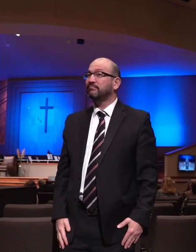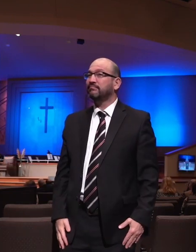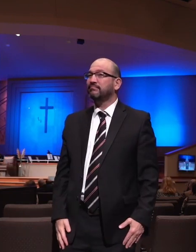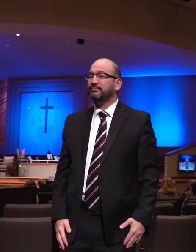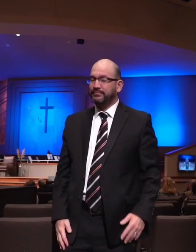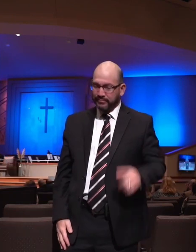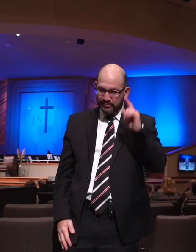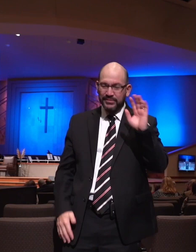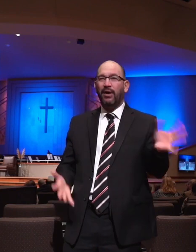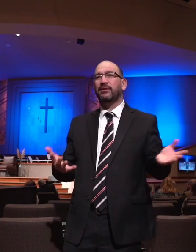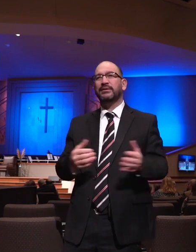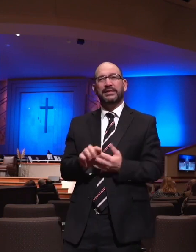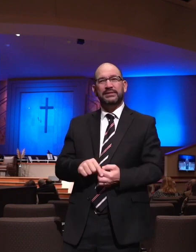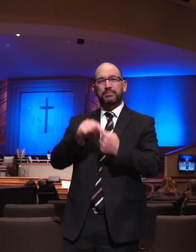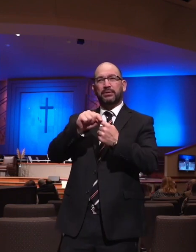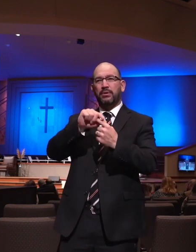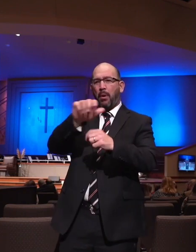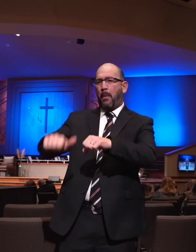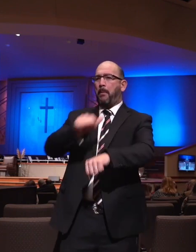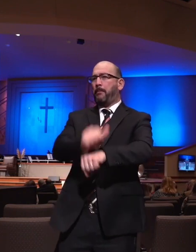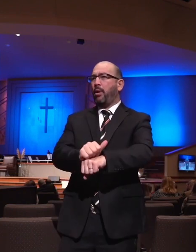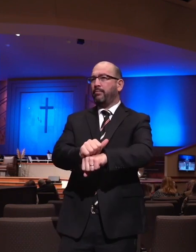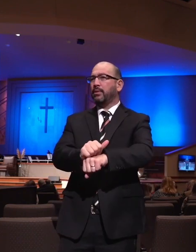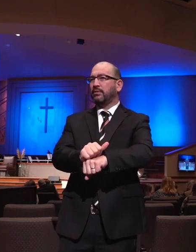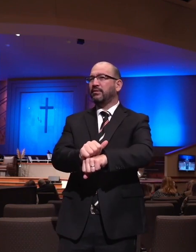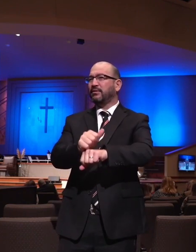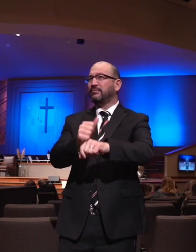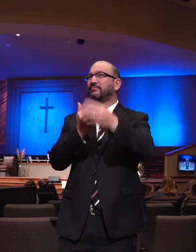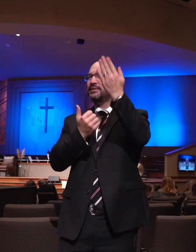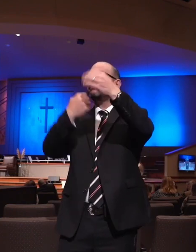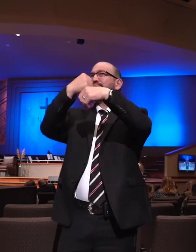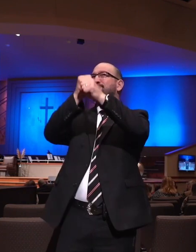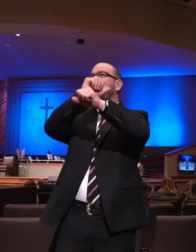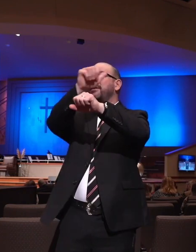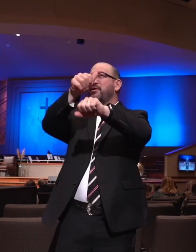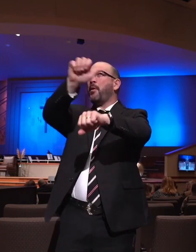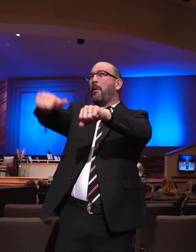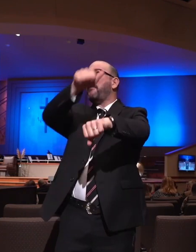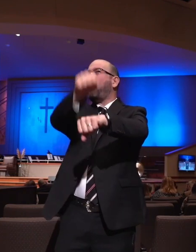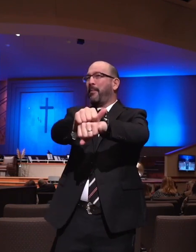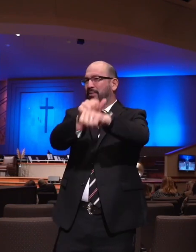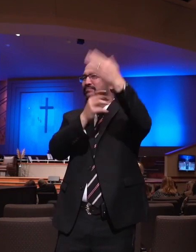appointments I’ve thought about this a long time I think there's three